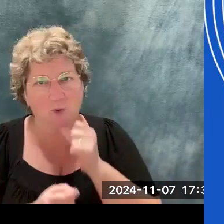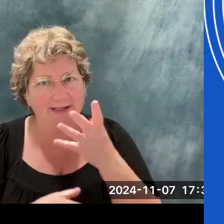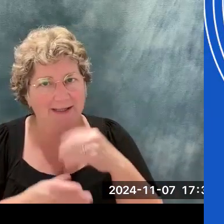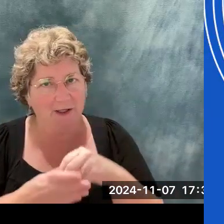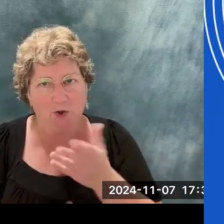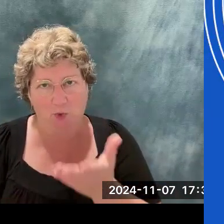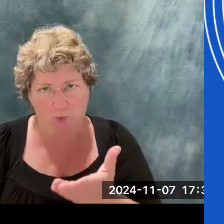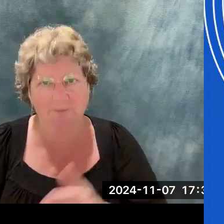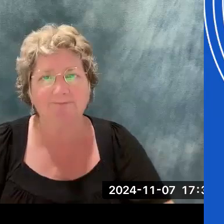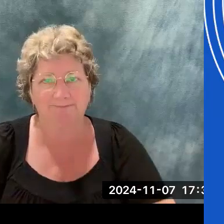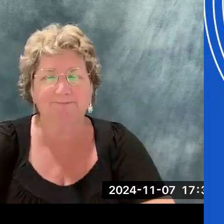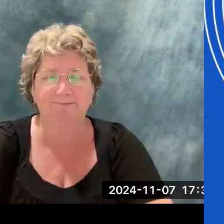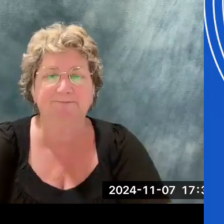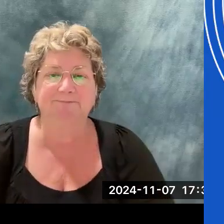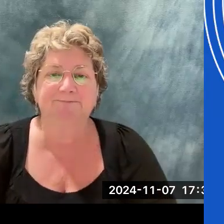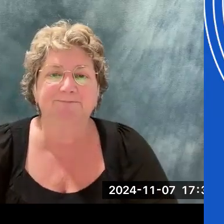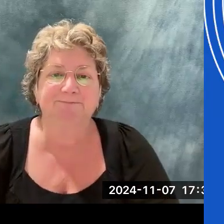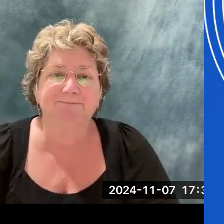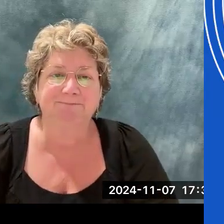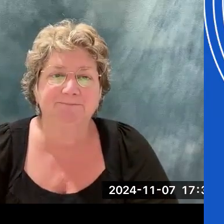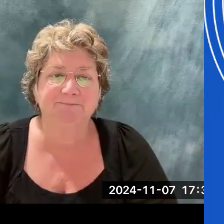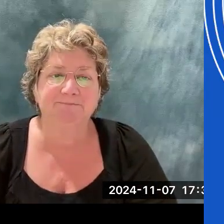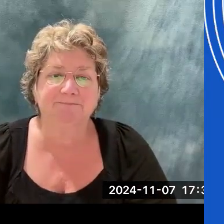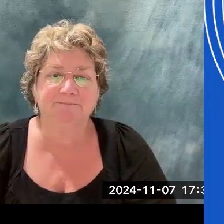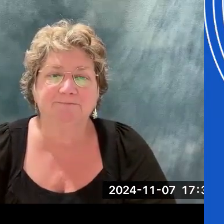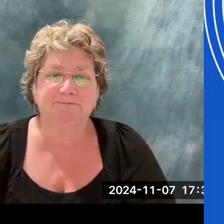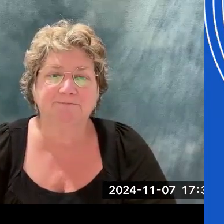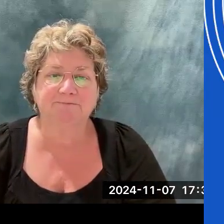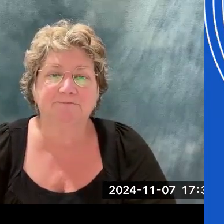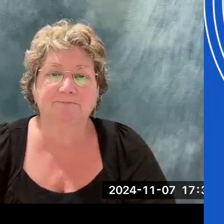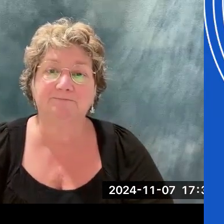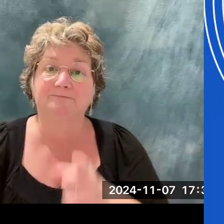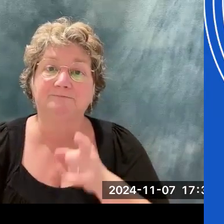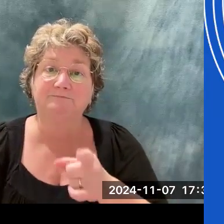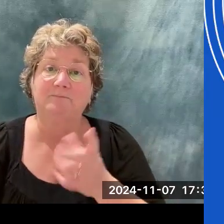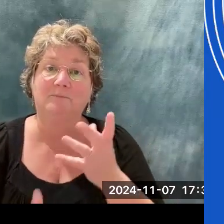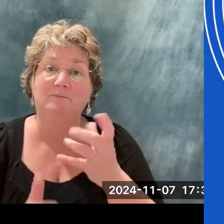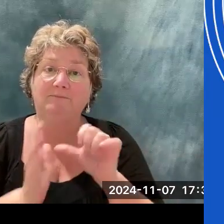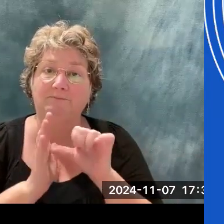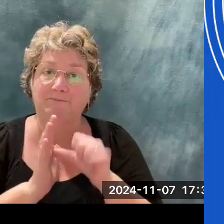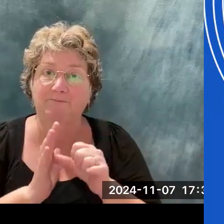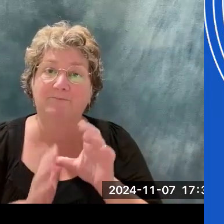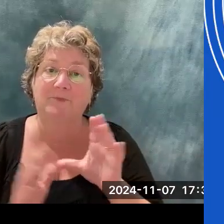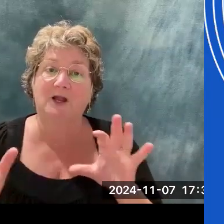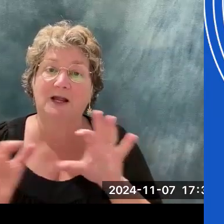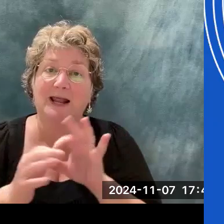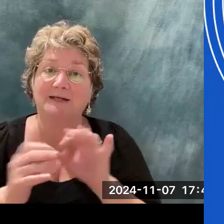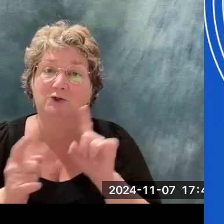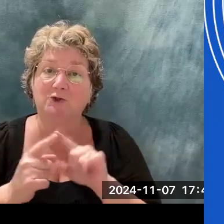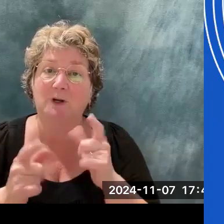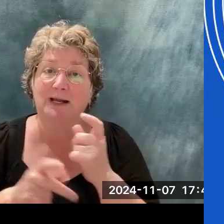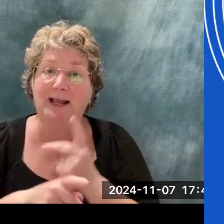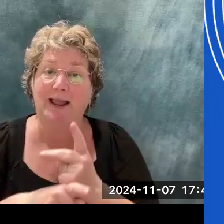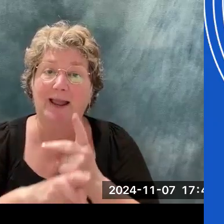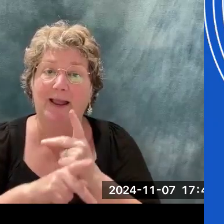The next thing I do want to address is the ConnectingToCareCT.org website. This is a wonderful tool.